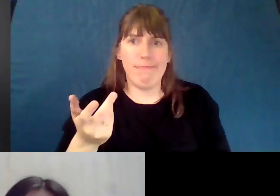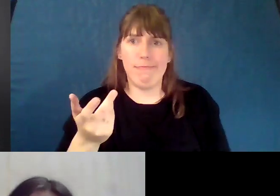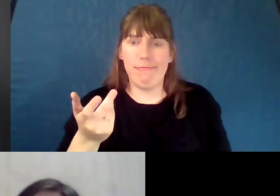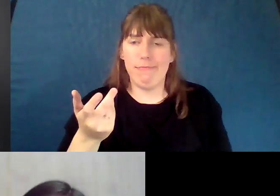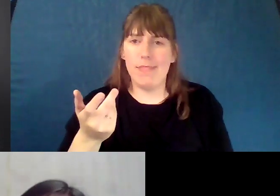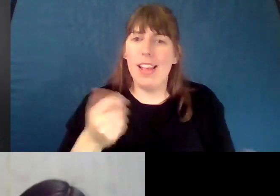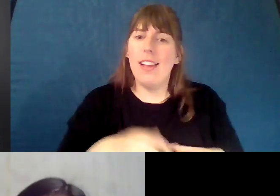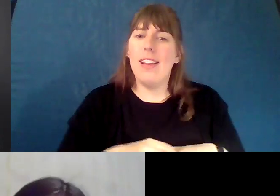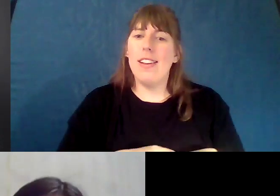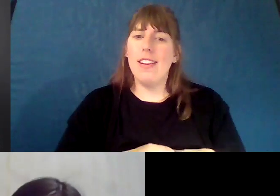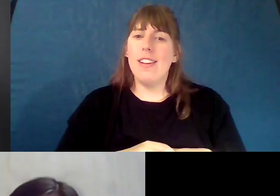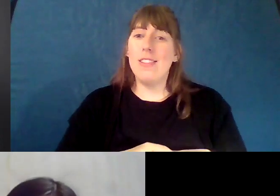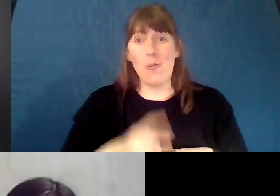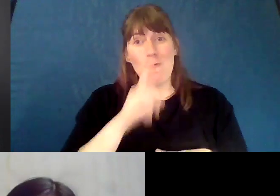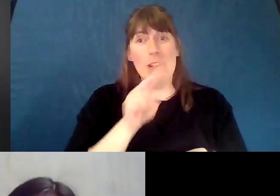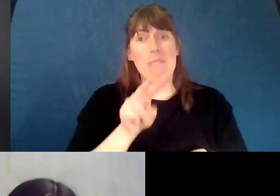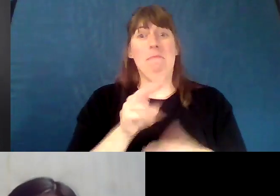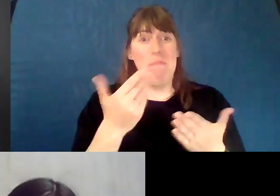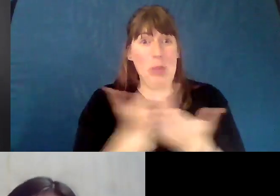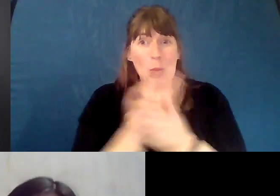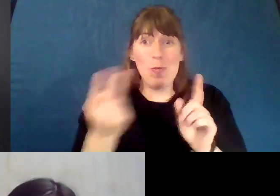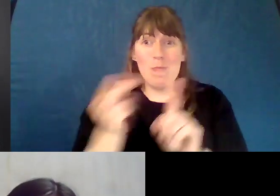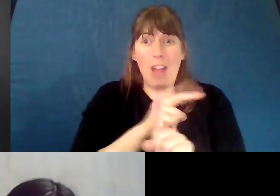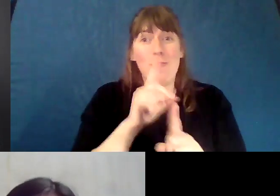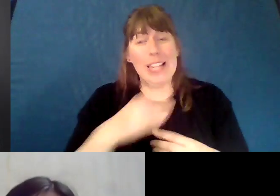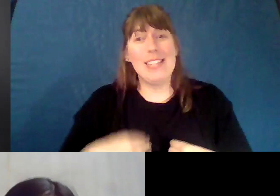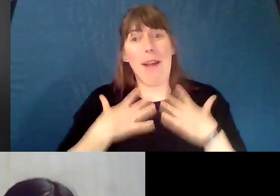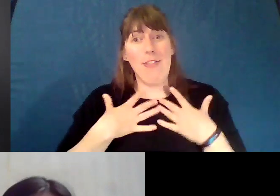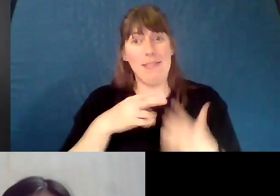it's really refreshing and I think really inspiring, you know, to see a different